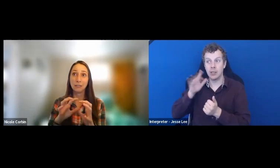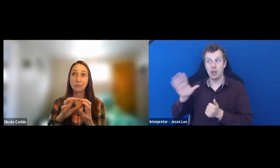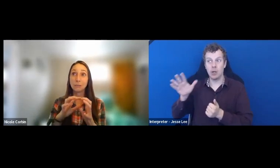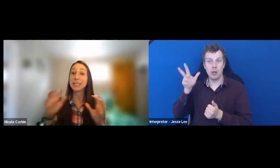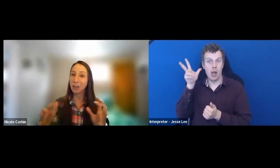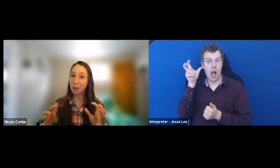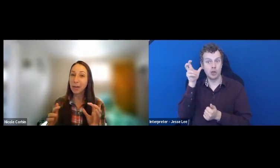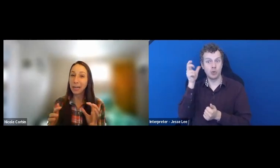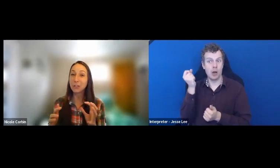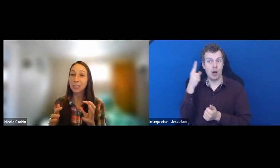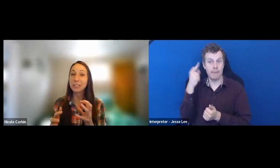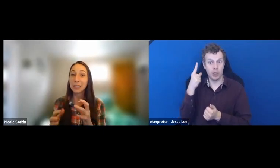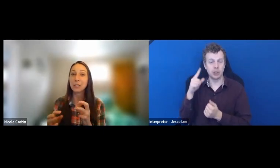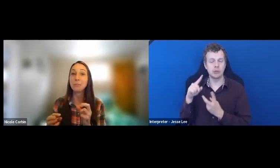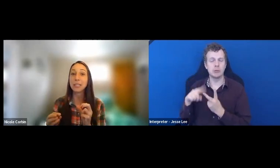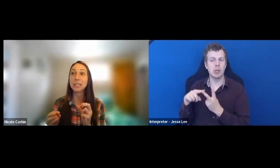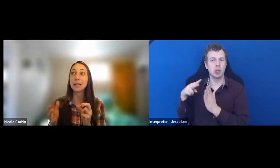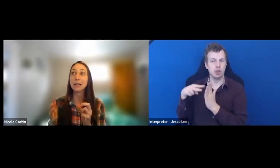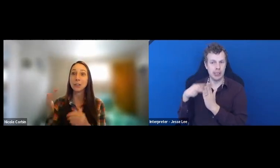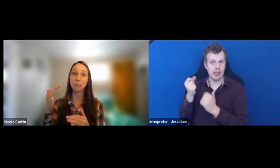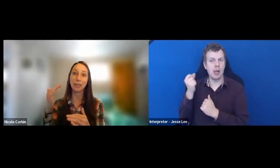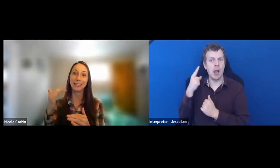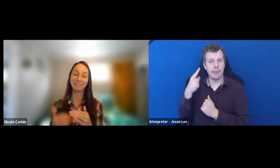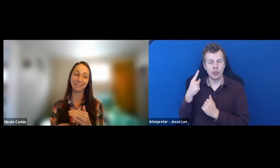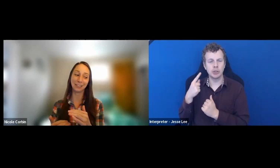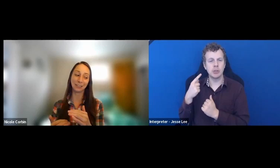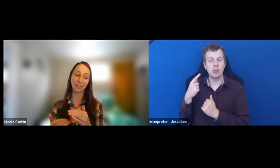and reading comprehension can be a little bit -